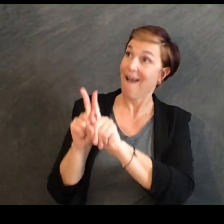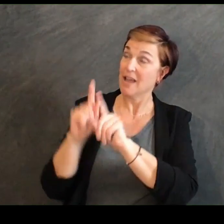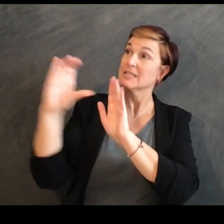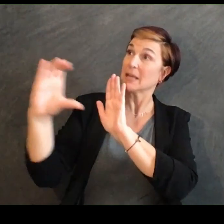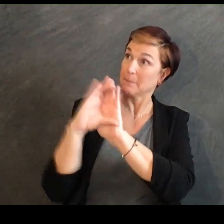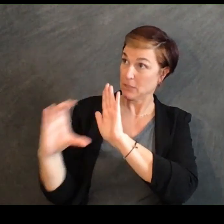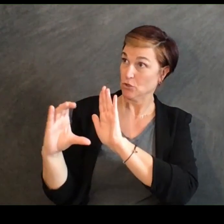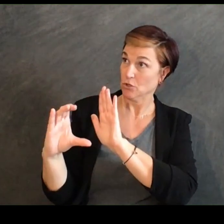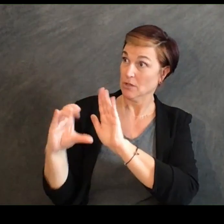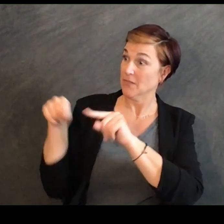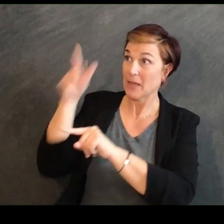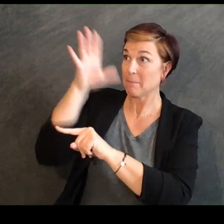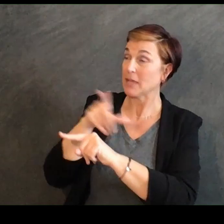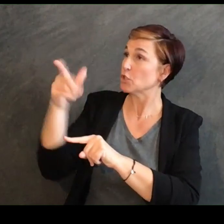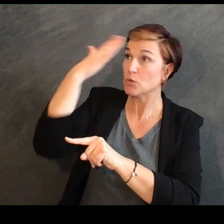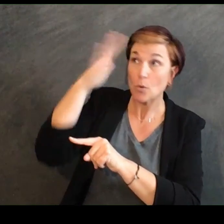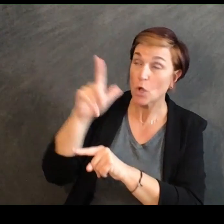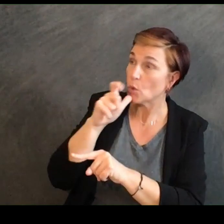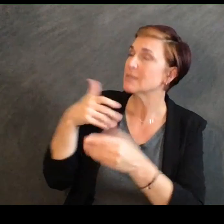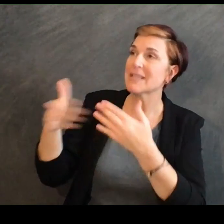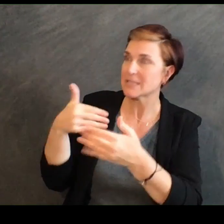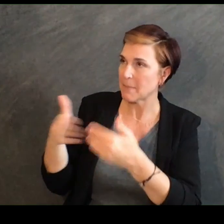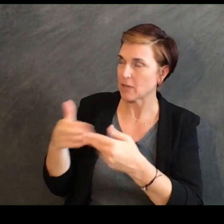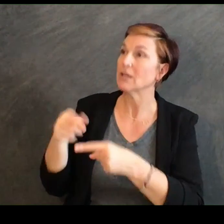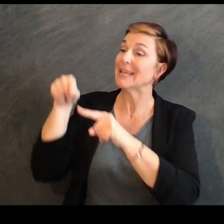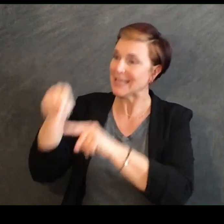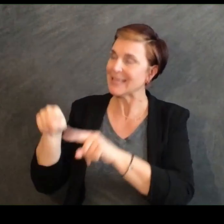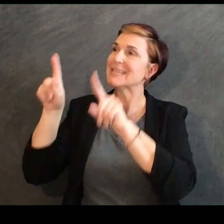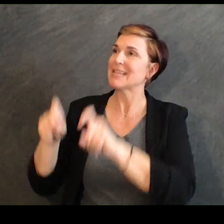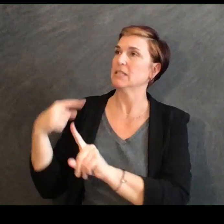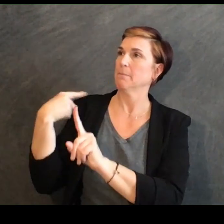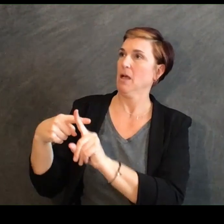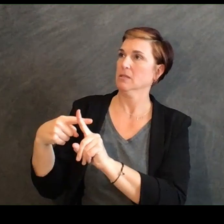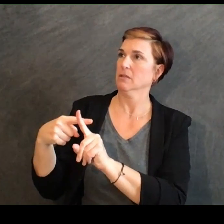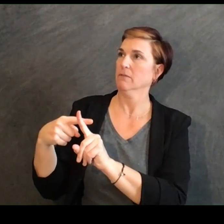positive for coronavirus dr. Falchi said this morning if you stand next to